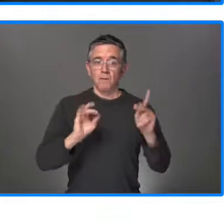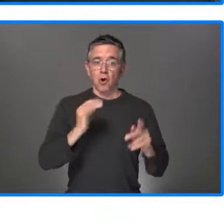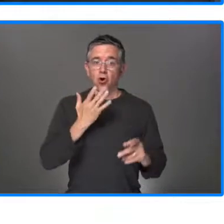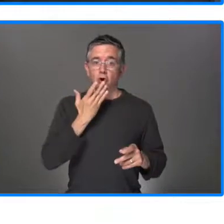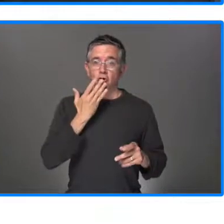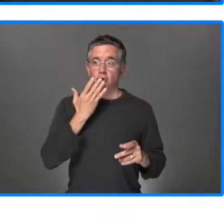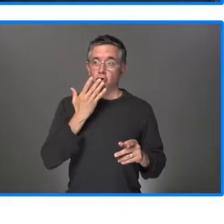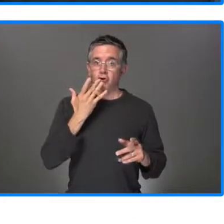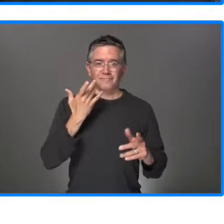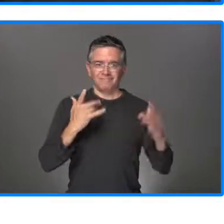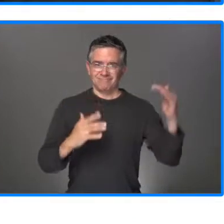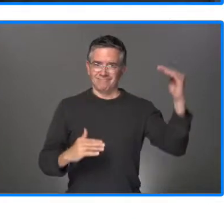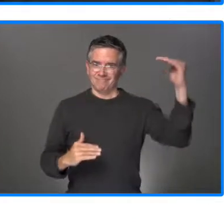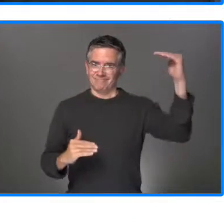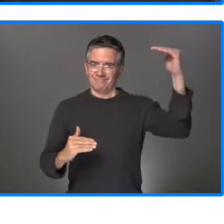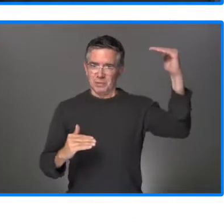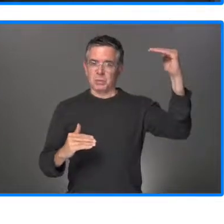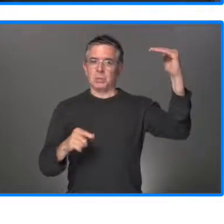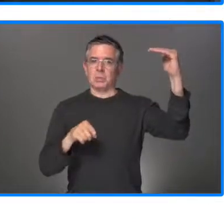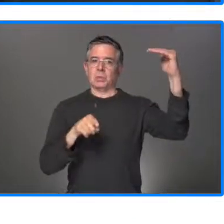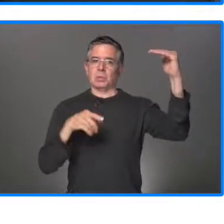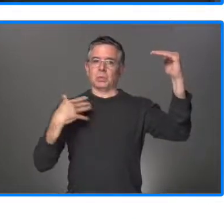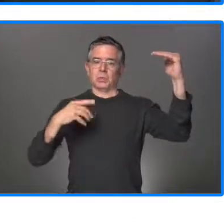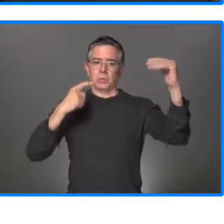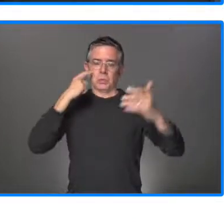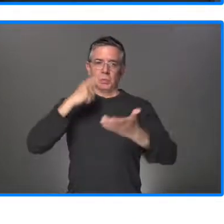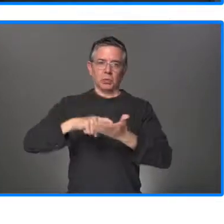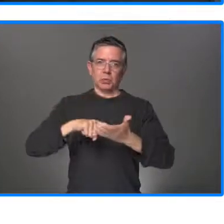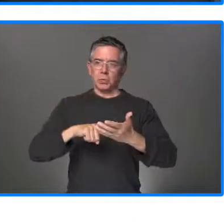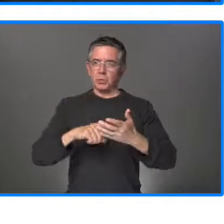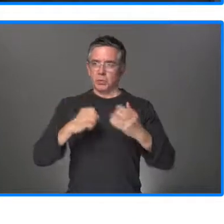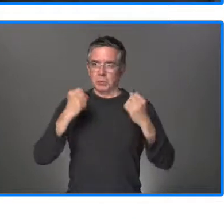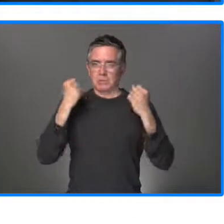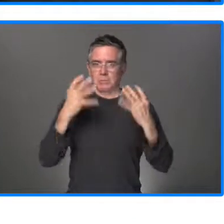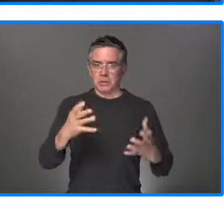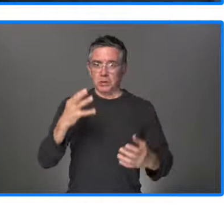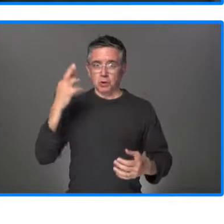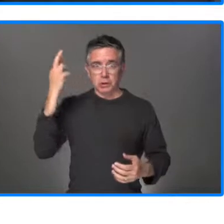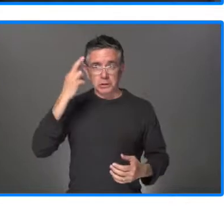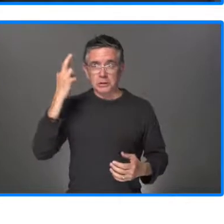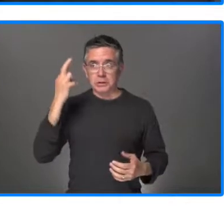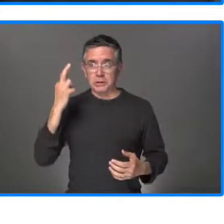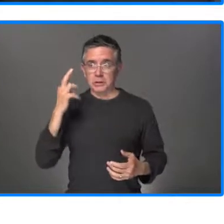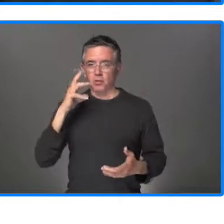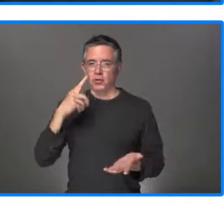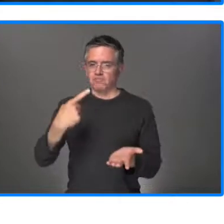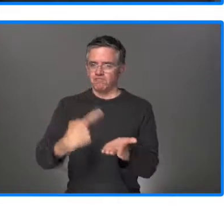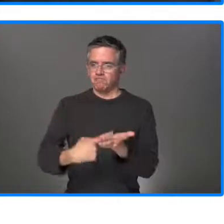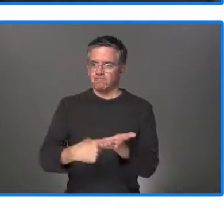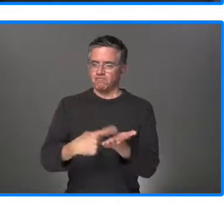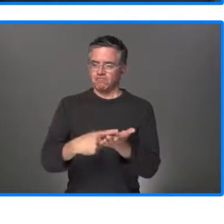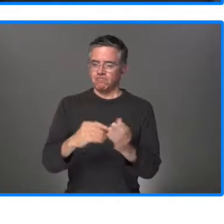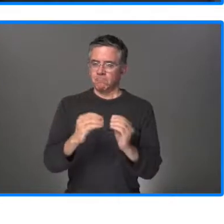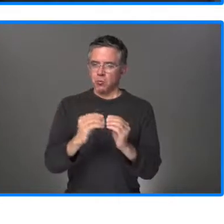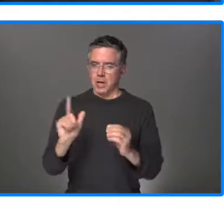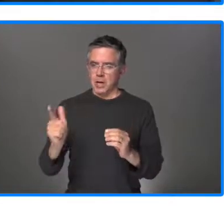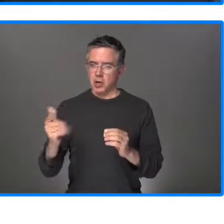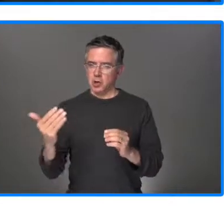There may be many reasons for that. And part of what we'll talk about later in this forum is the work being done to understand the reasons